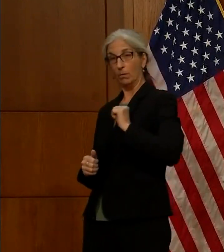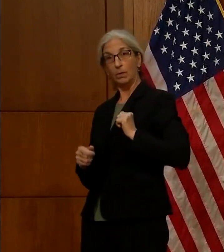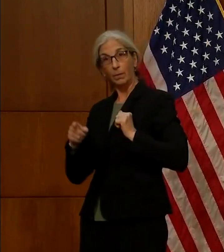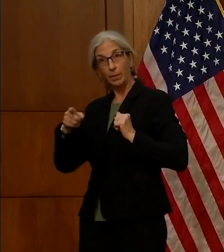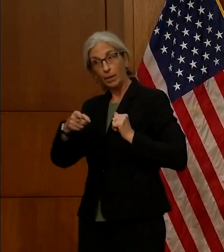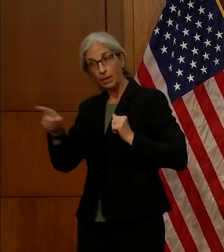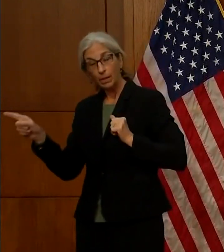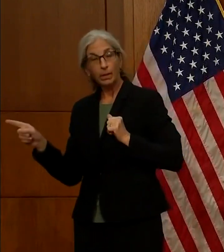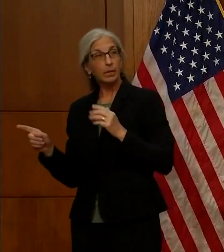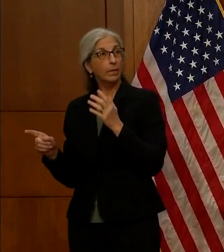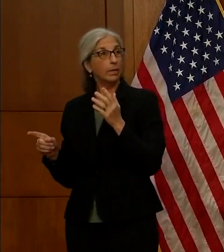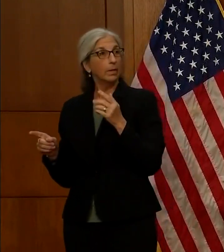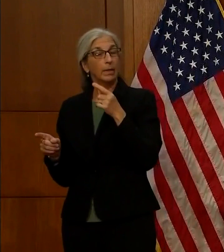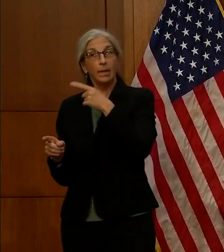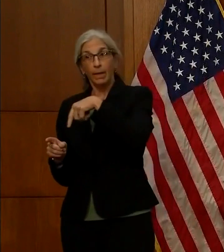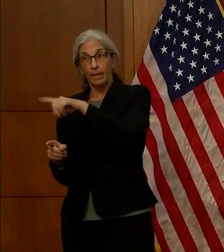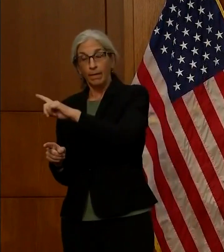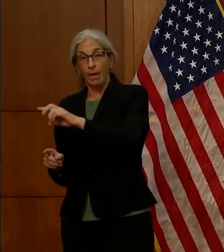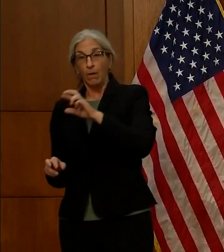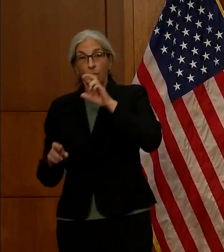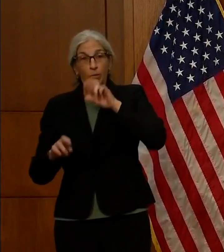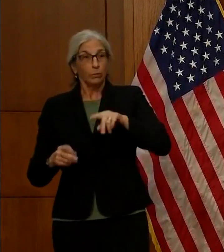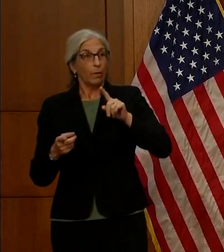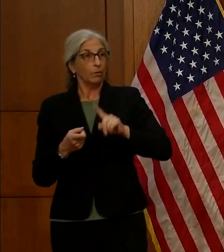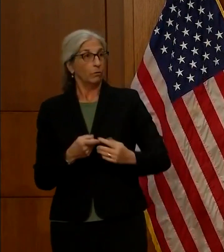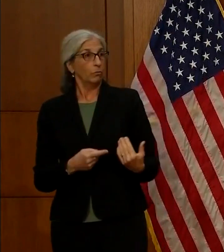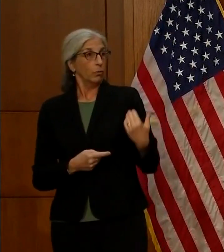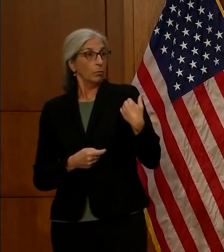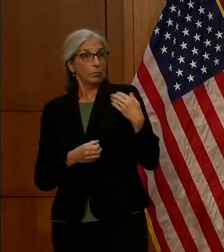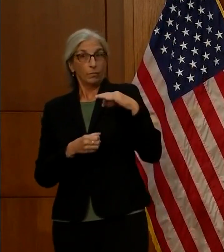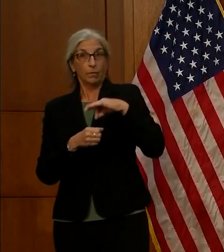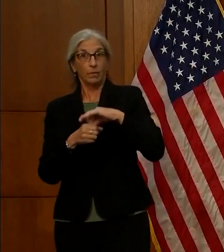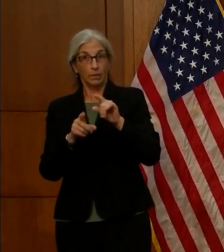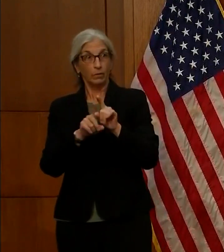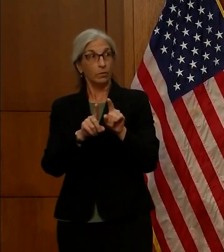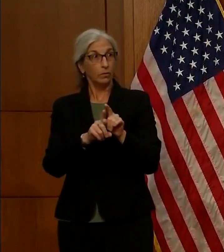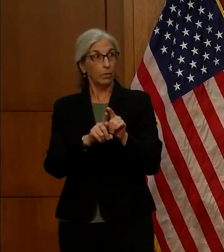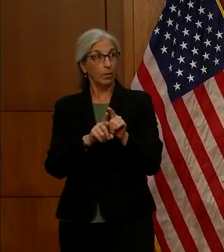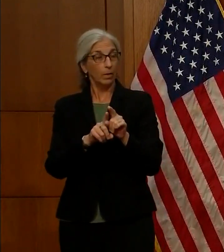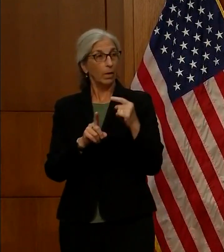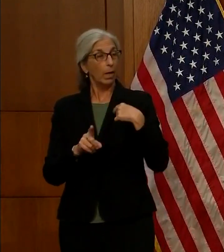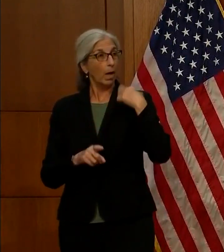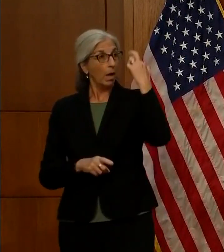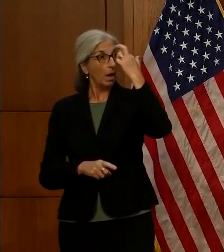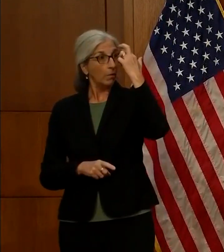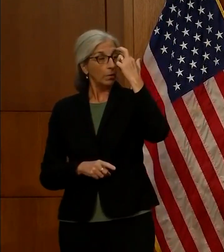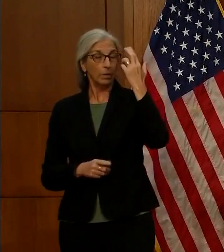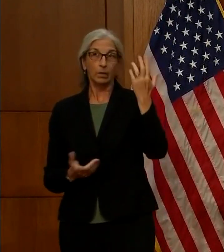LEGISLATURE- THEY RESPONDED TO